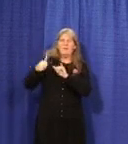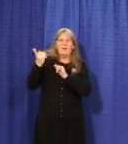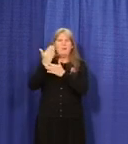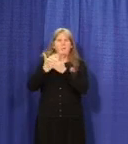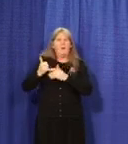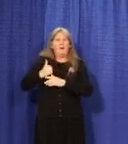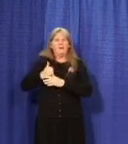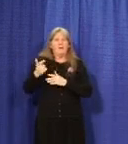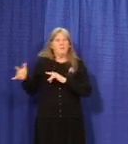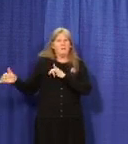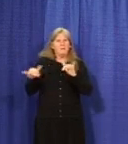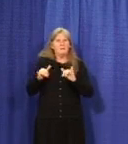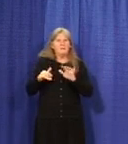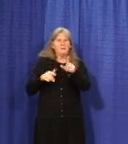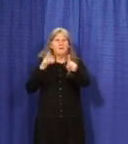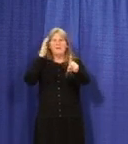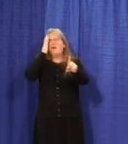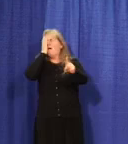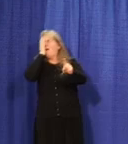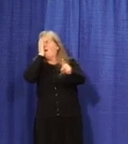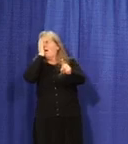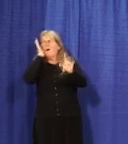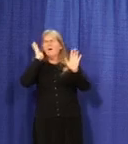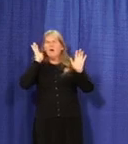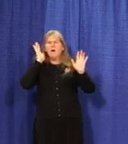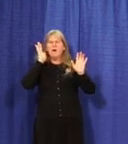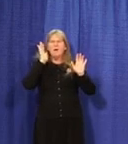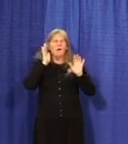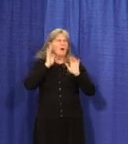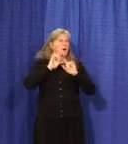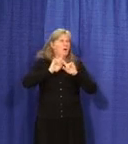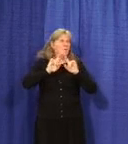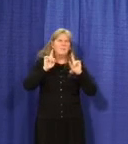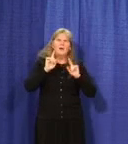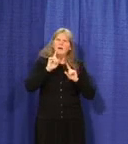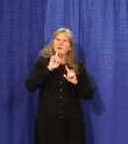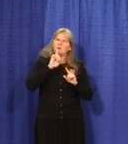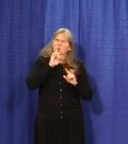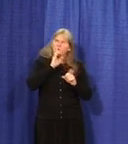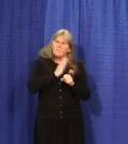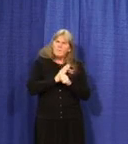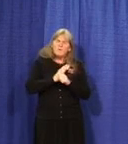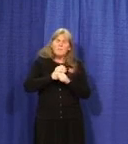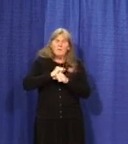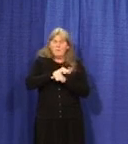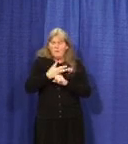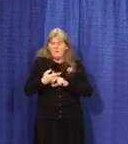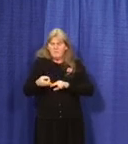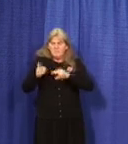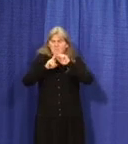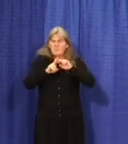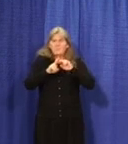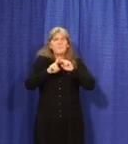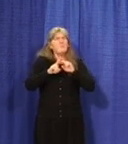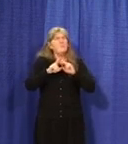other places down south. But there is no inevitability here. What happens next is entirely